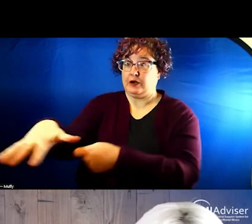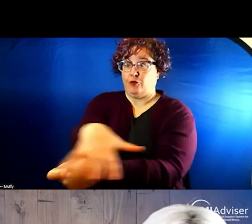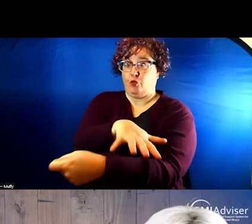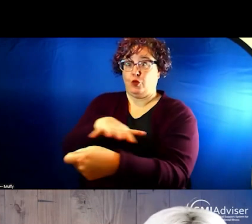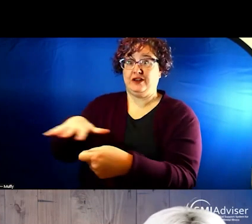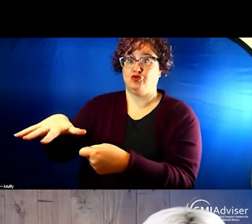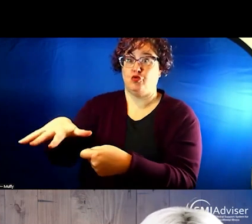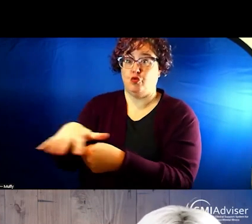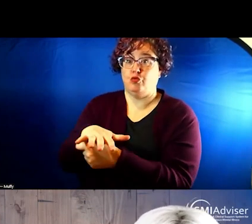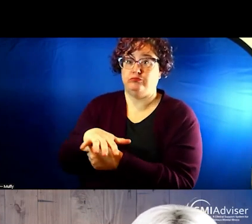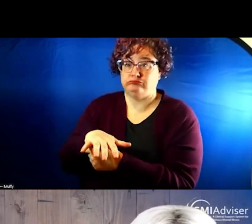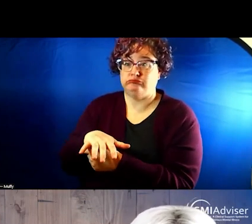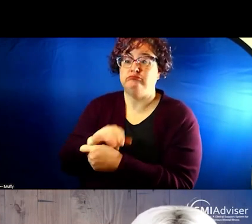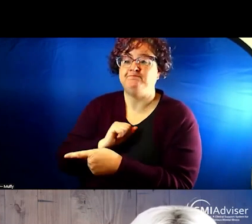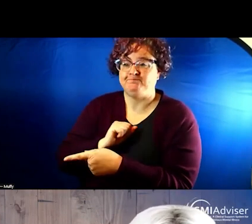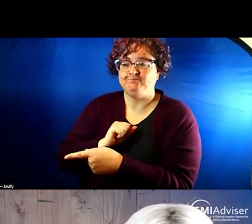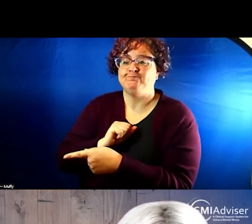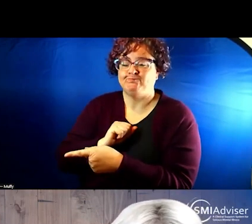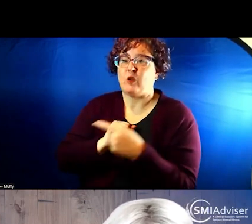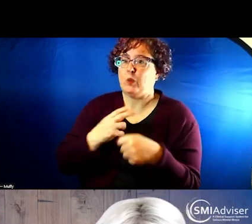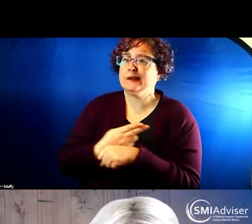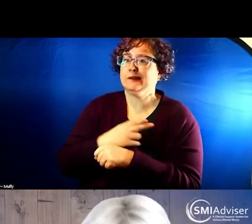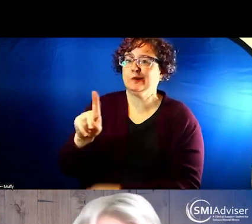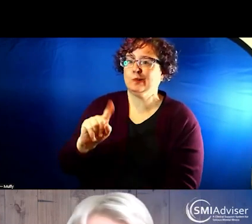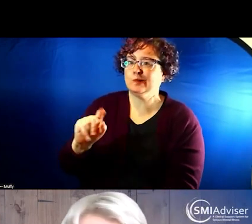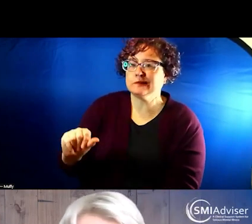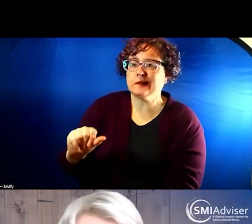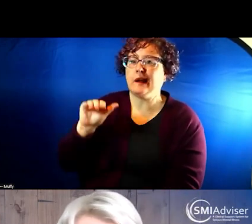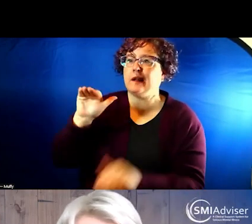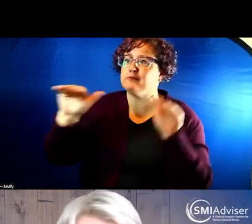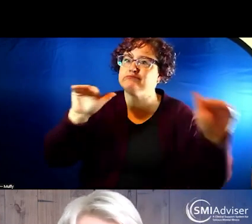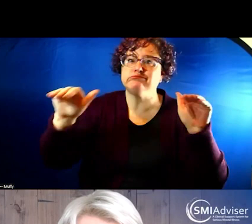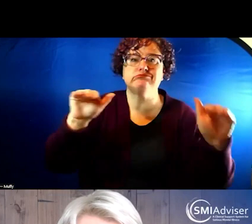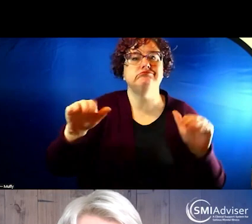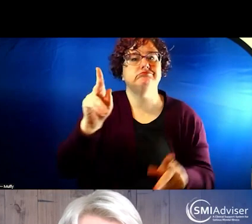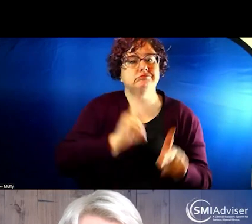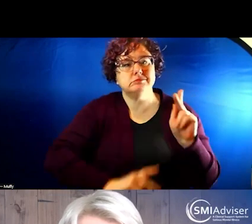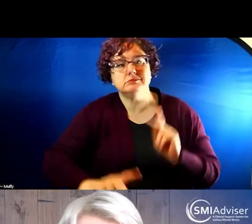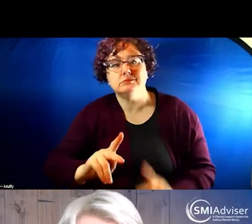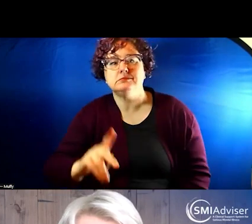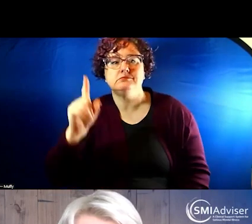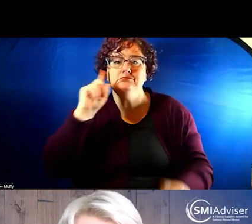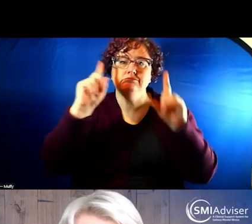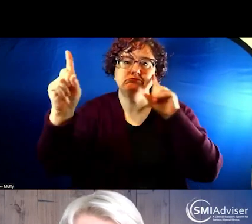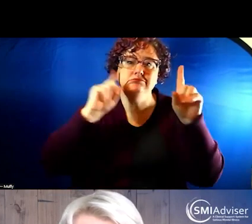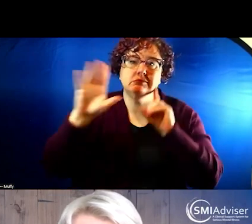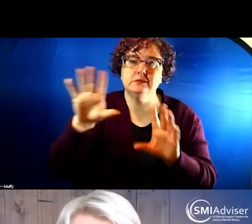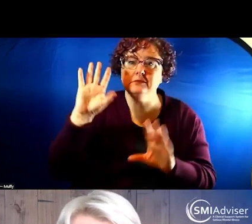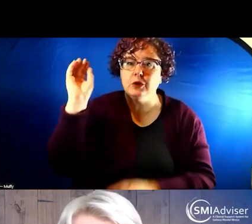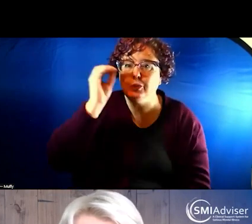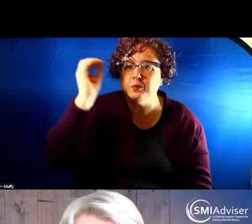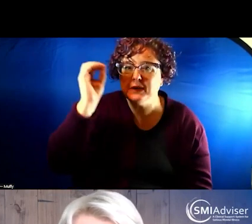WE NEEDED TO TALK TO PEOPLE ABOUT THE SERVICE